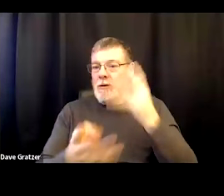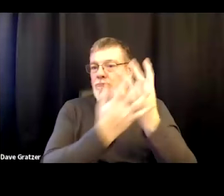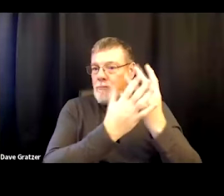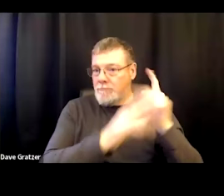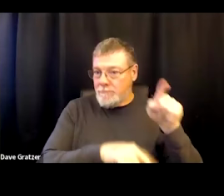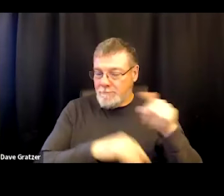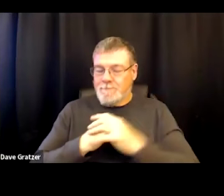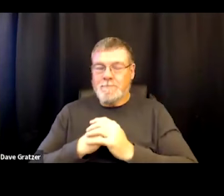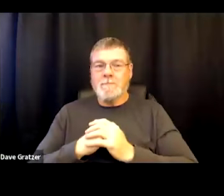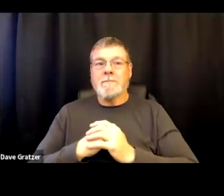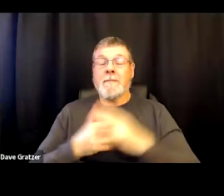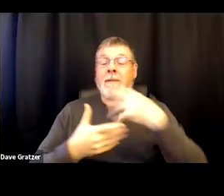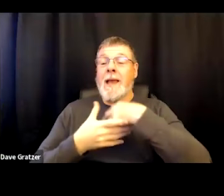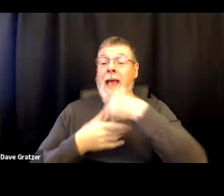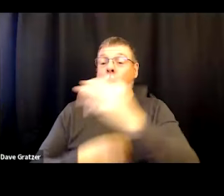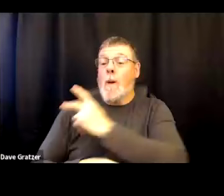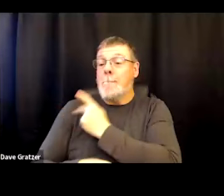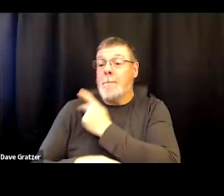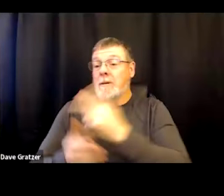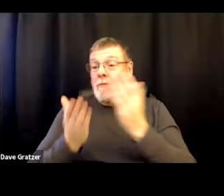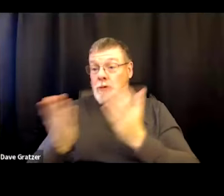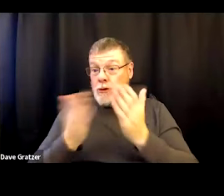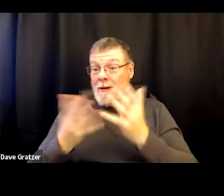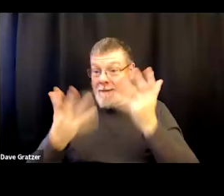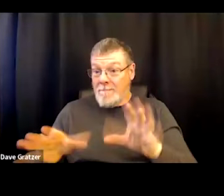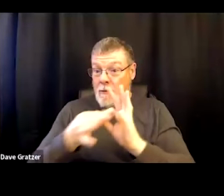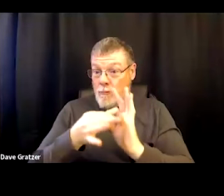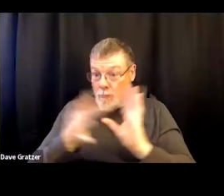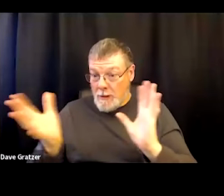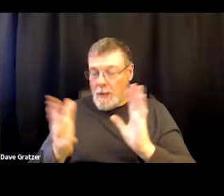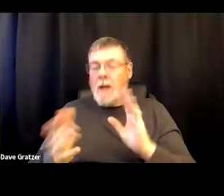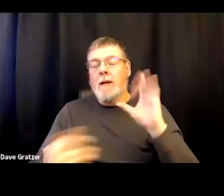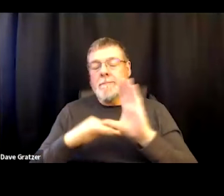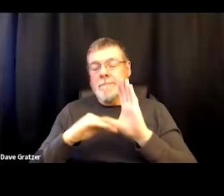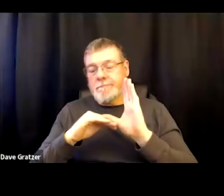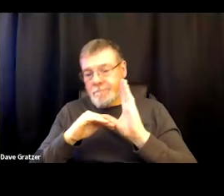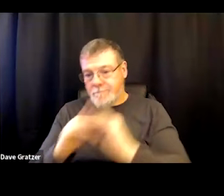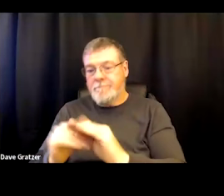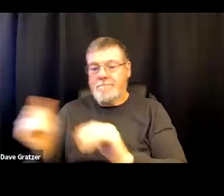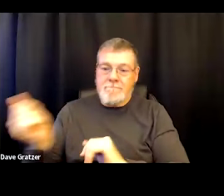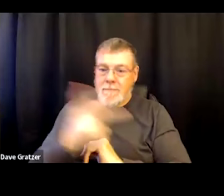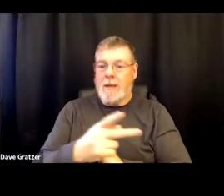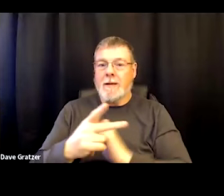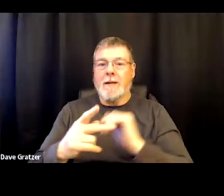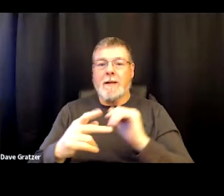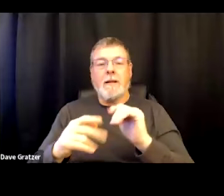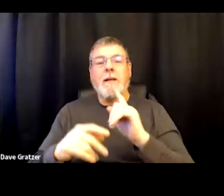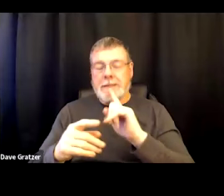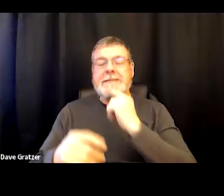we know that outpatient services following release can cut down the reincarceration rates by a significant amount.